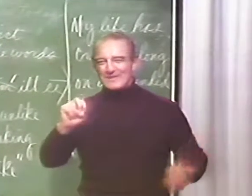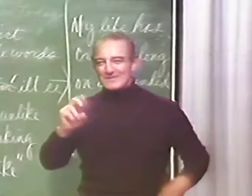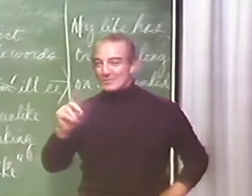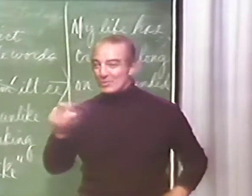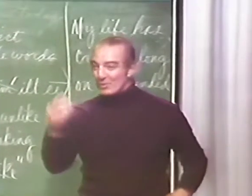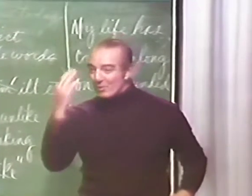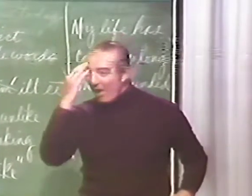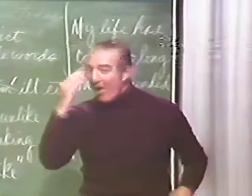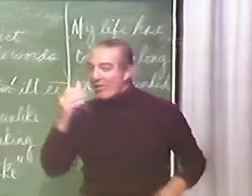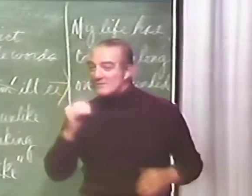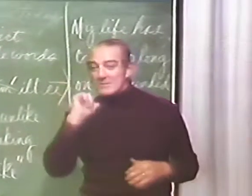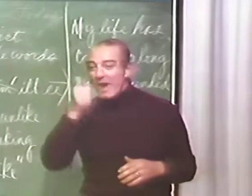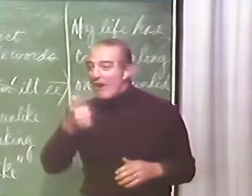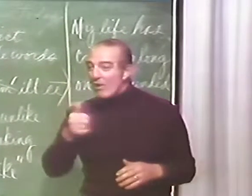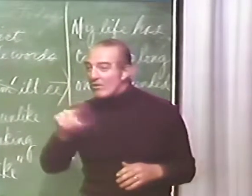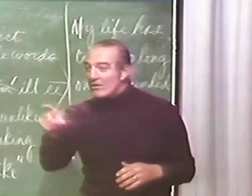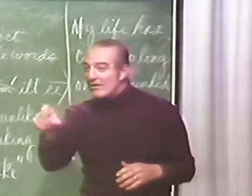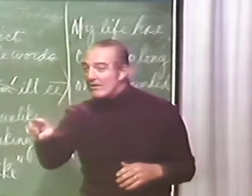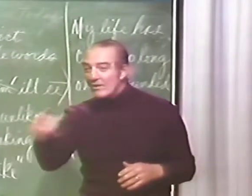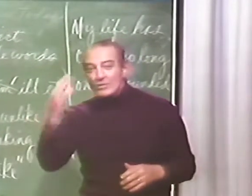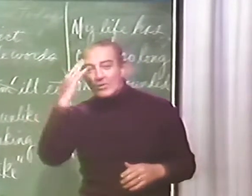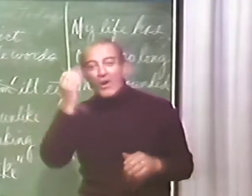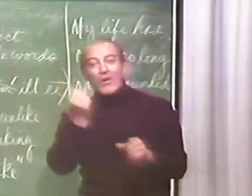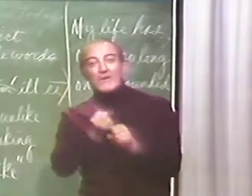"IS STILL UNSURE."